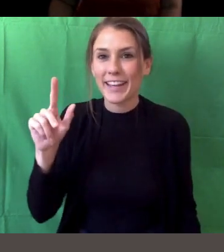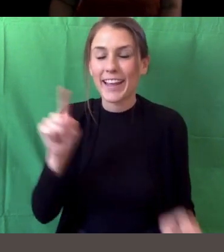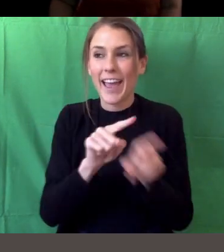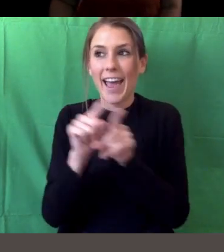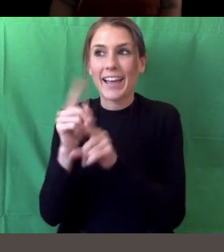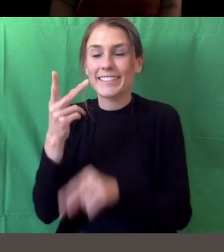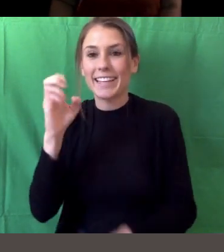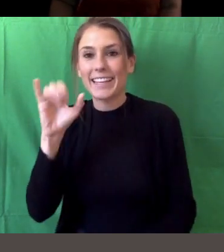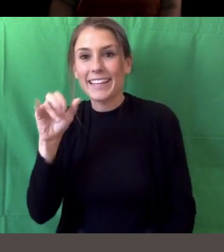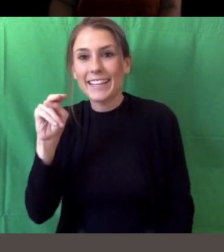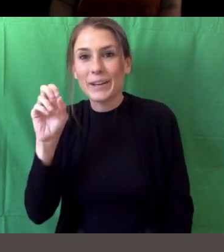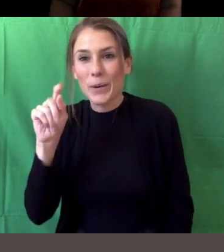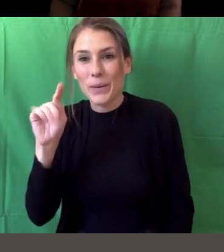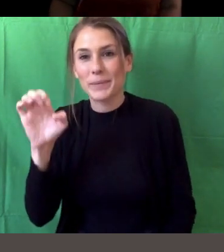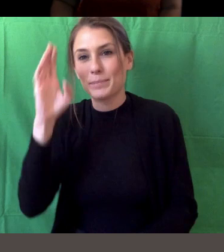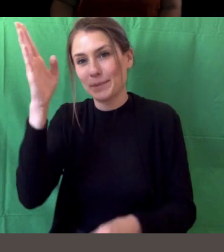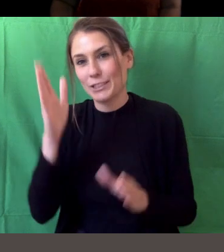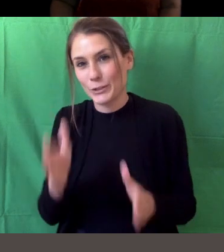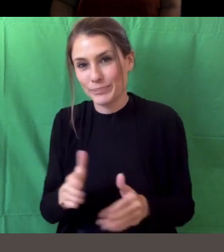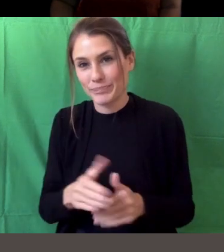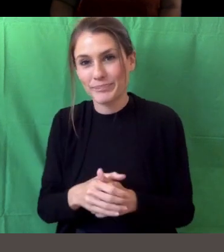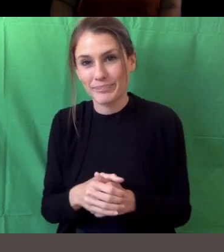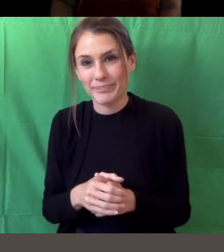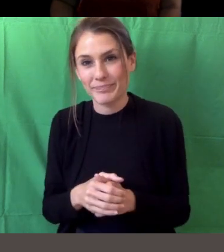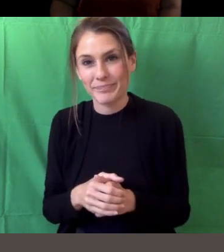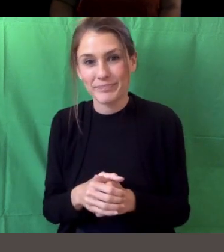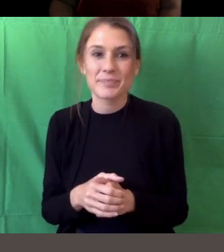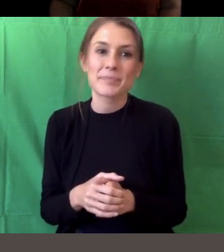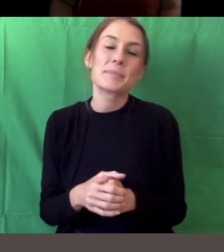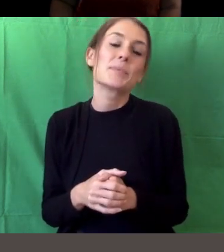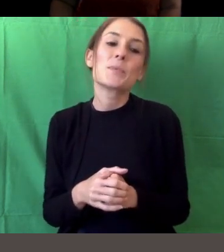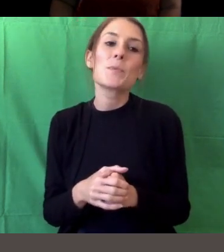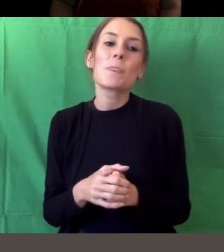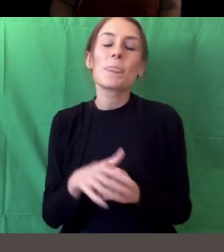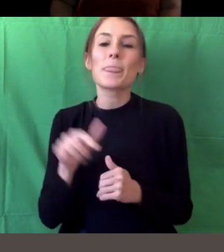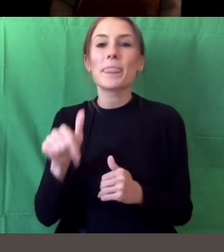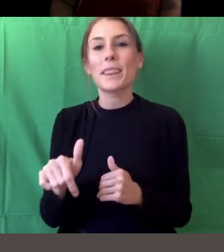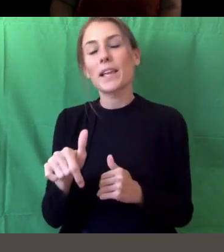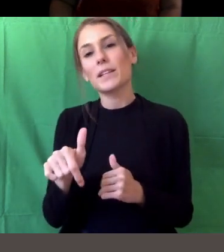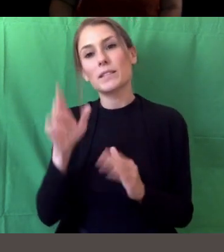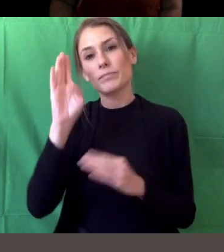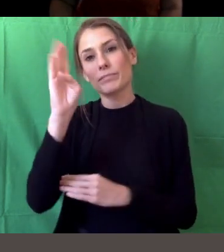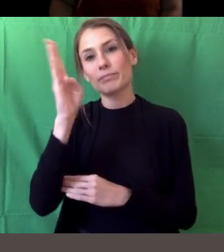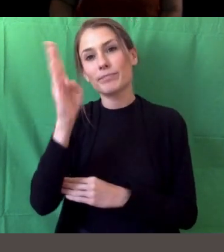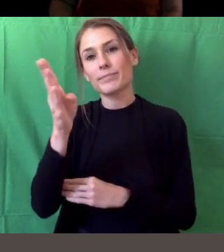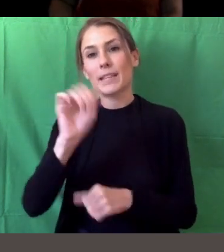here in 2023 as a keynote speaker.